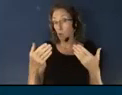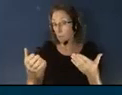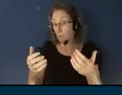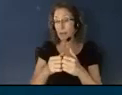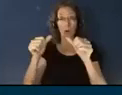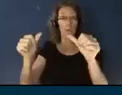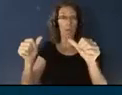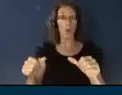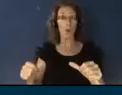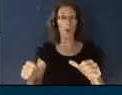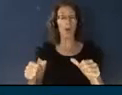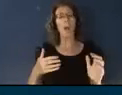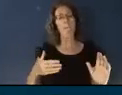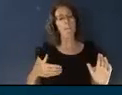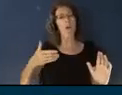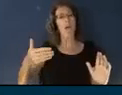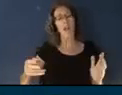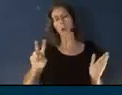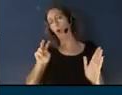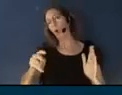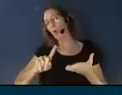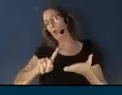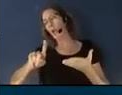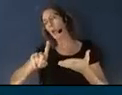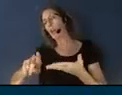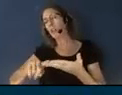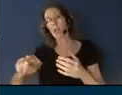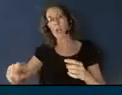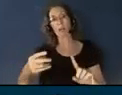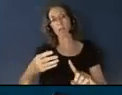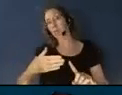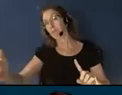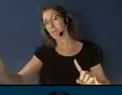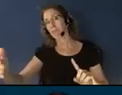to periodically go back and check it see if people have questions put your contact information if you